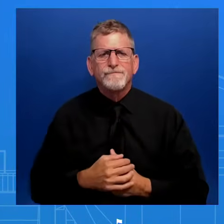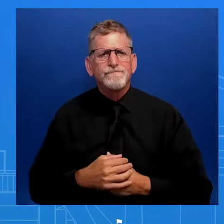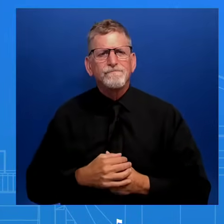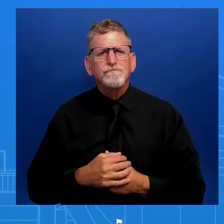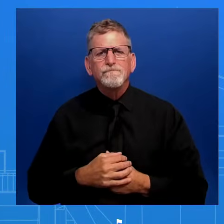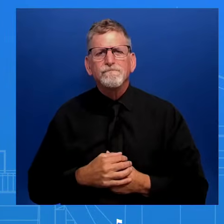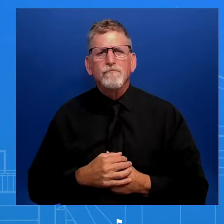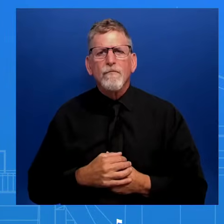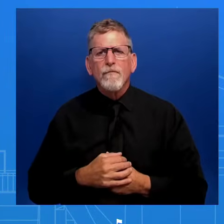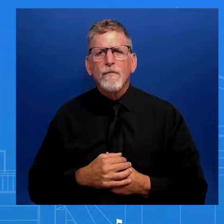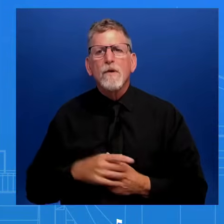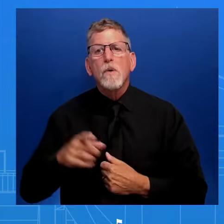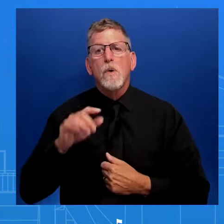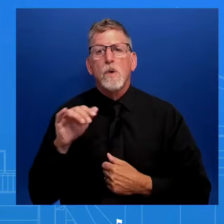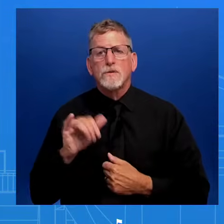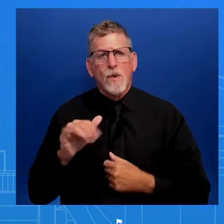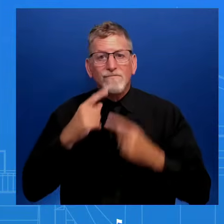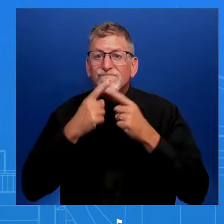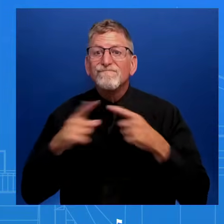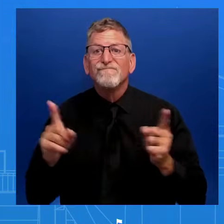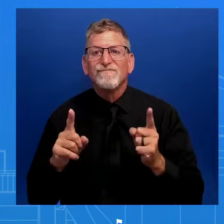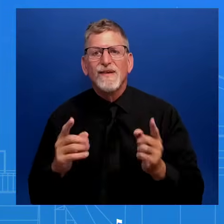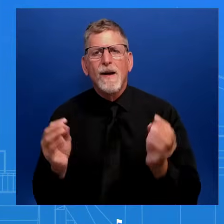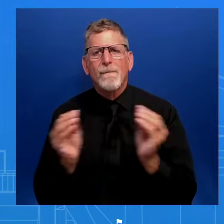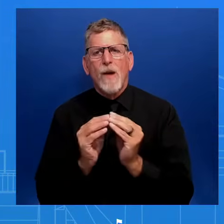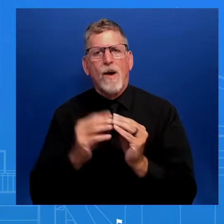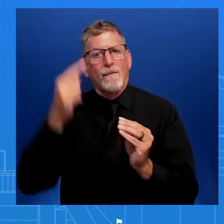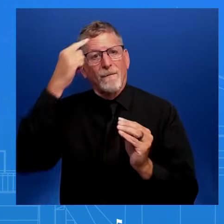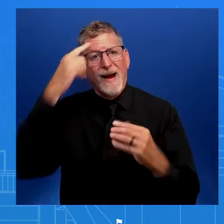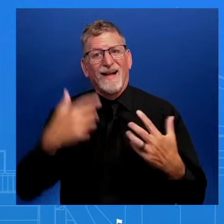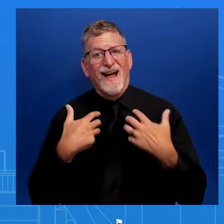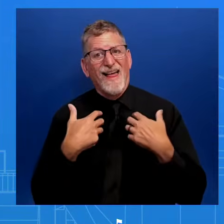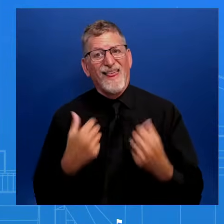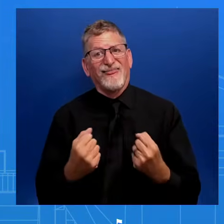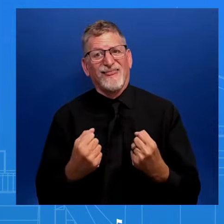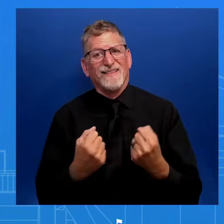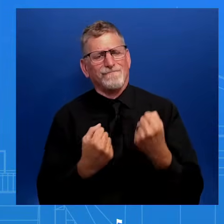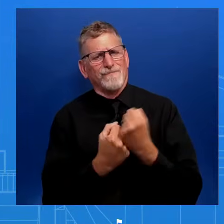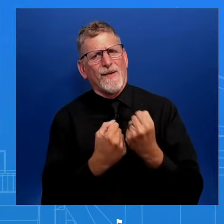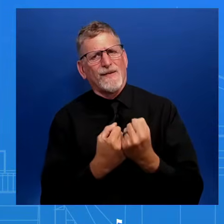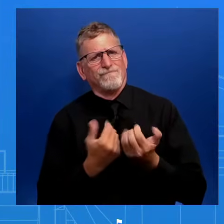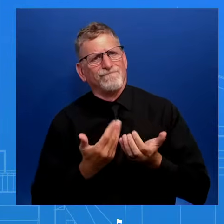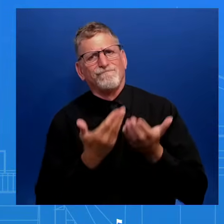So, while we would welcome any actual contributions to alleviate global food insecurity